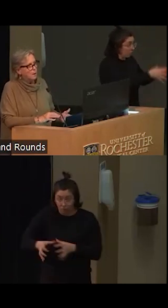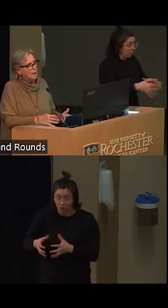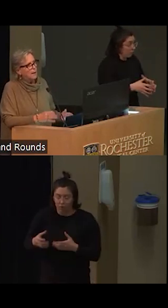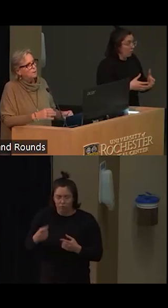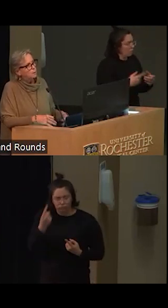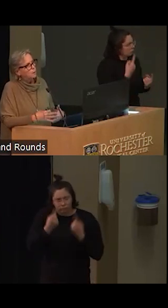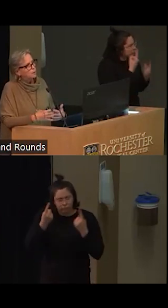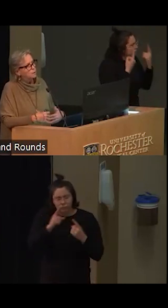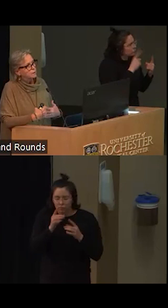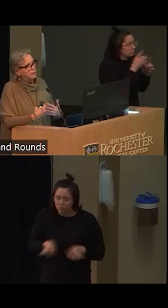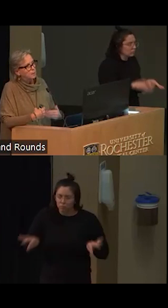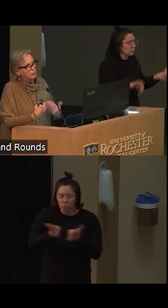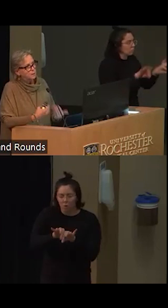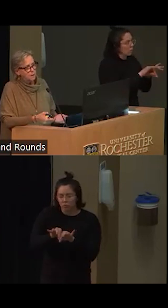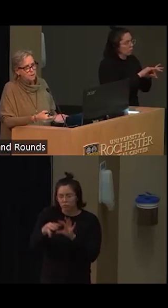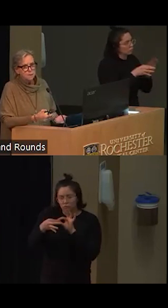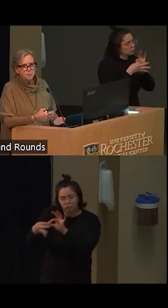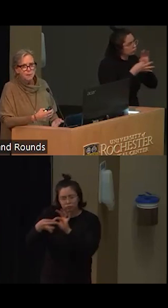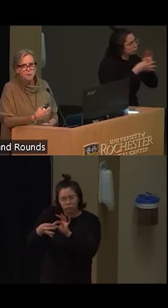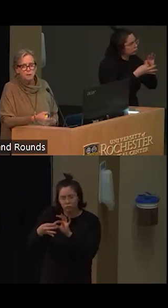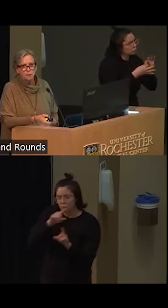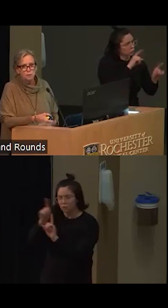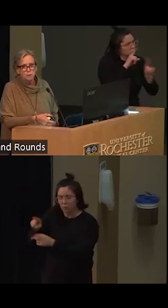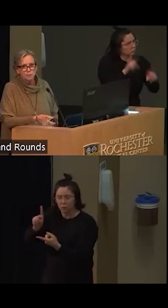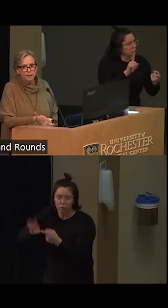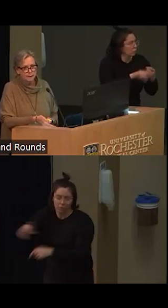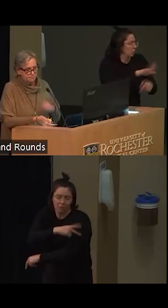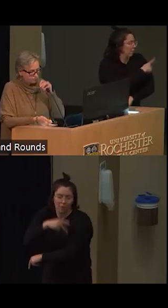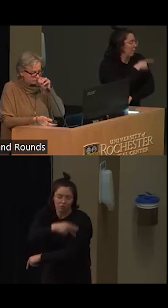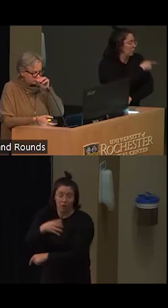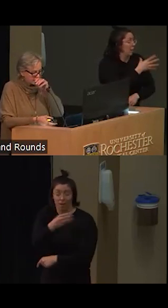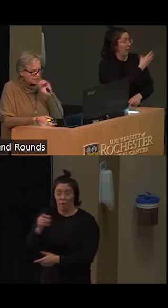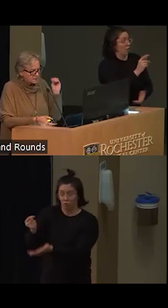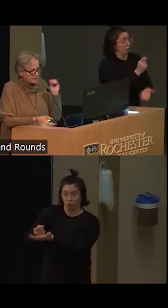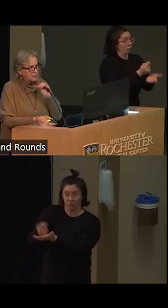about as we work to develop our responses to patient and our treatment planning the